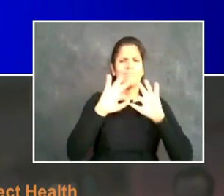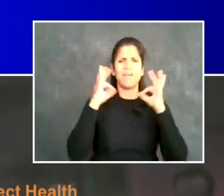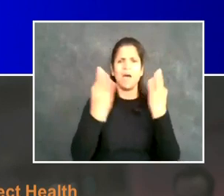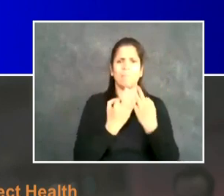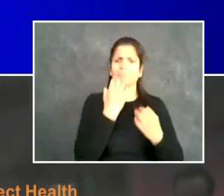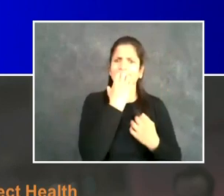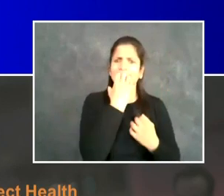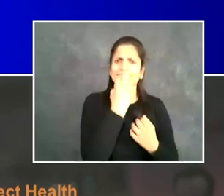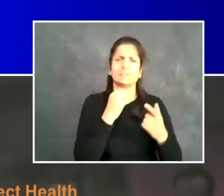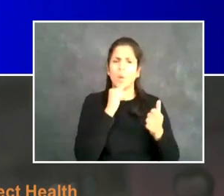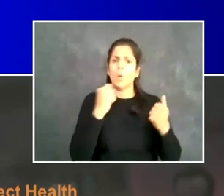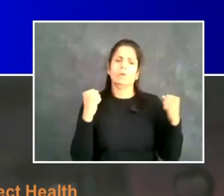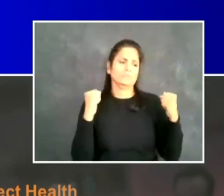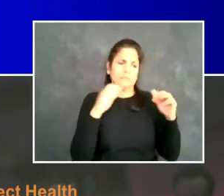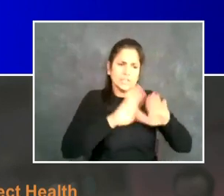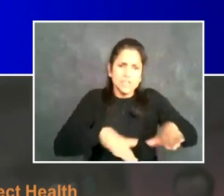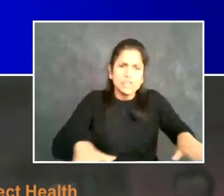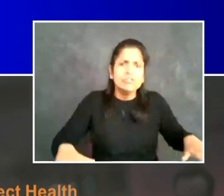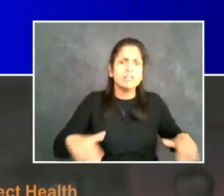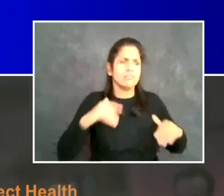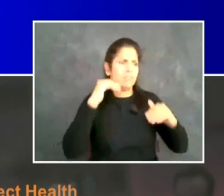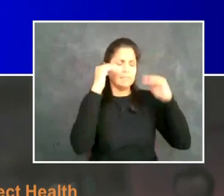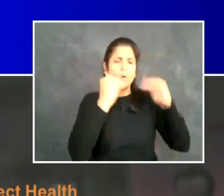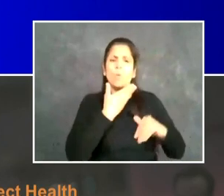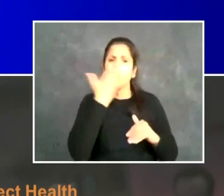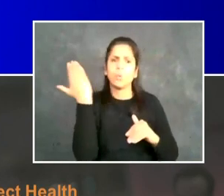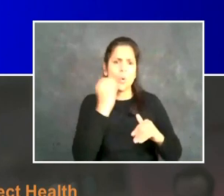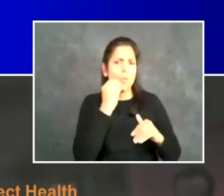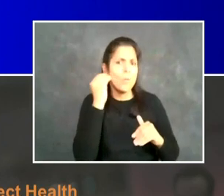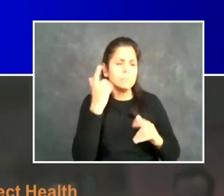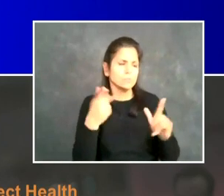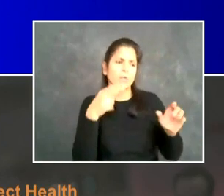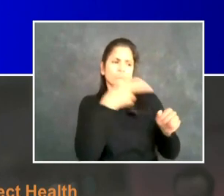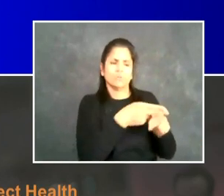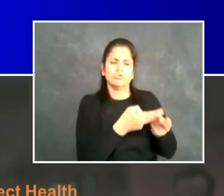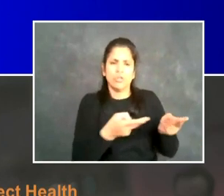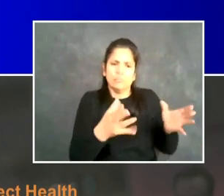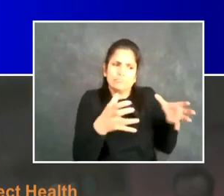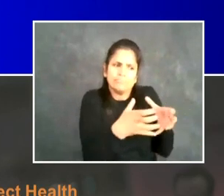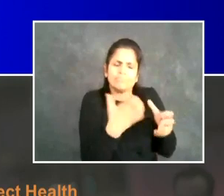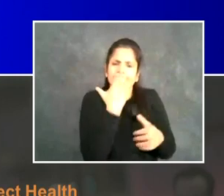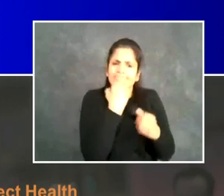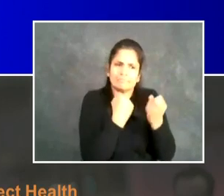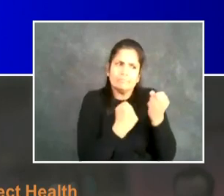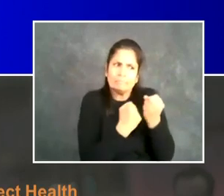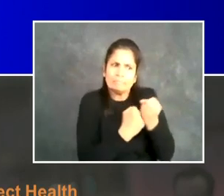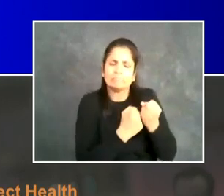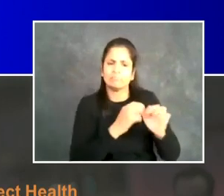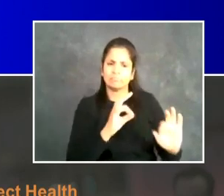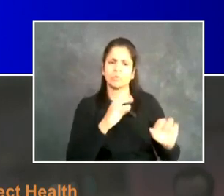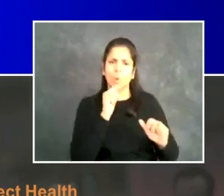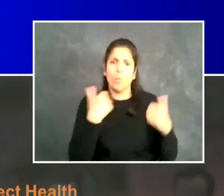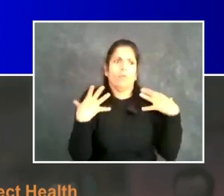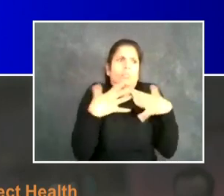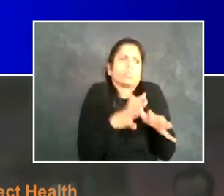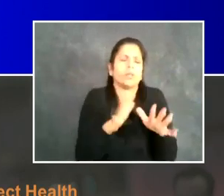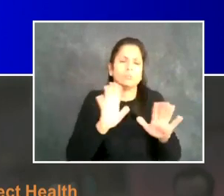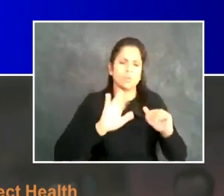STRIKE THAT BALANCE. WE'RE ALSO GOING TO PROVIDE ADDITIONAL MEDICAL OVERSIGHT.